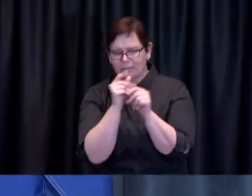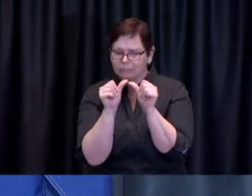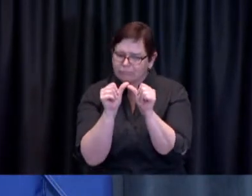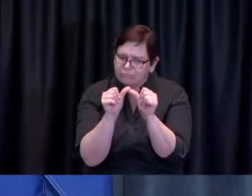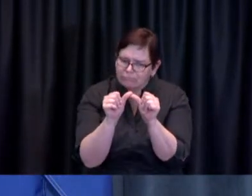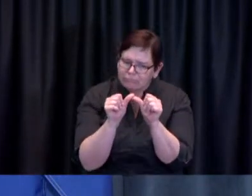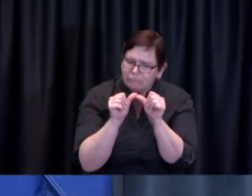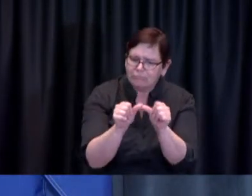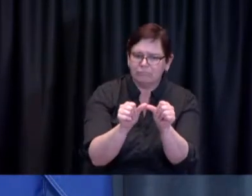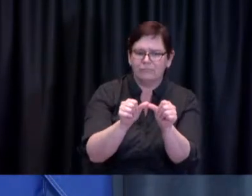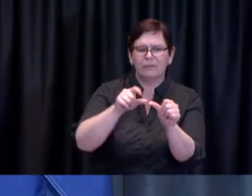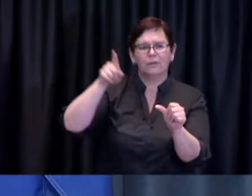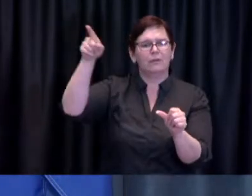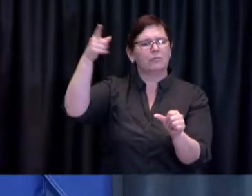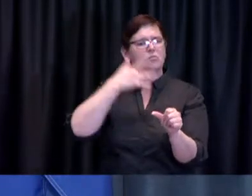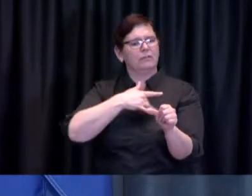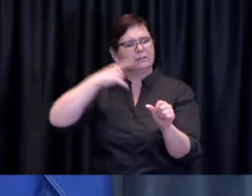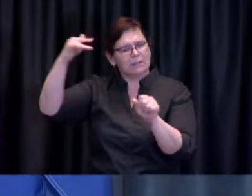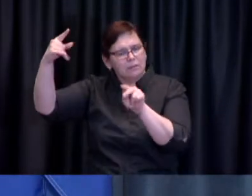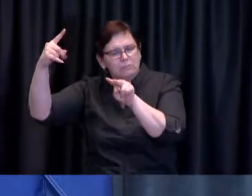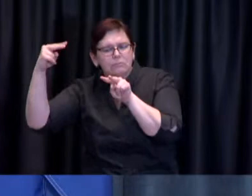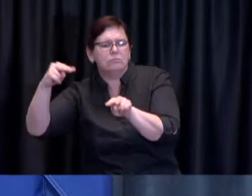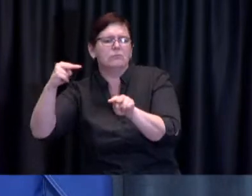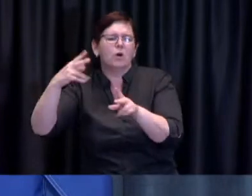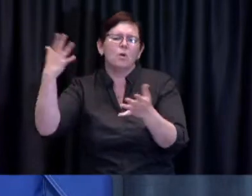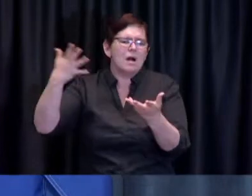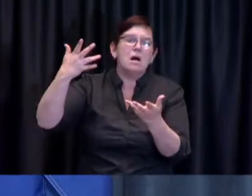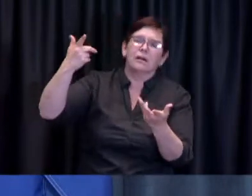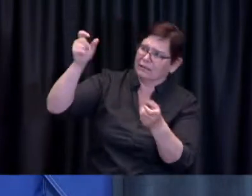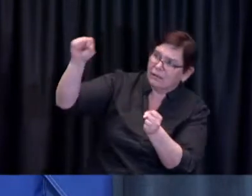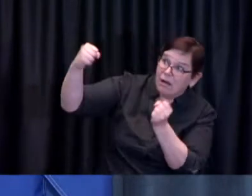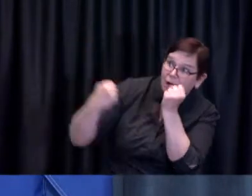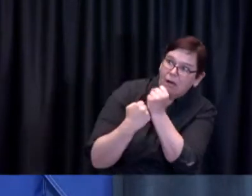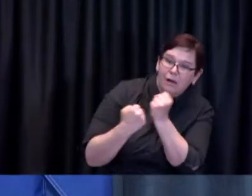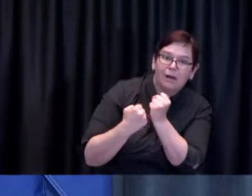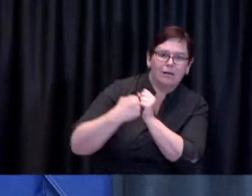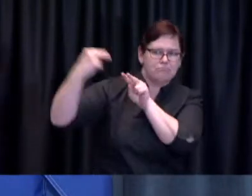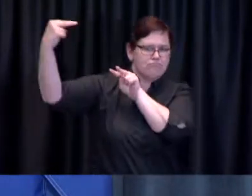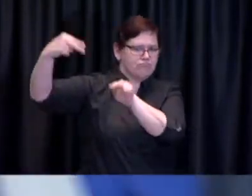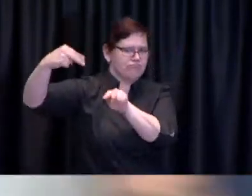to do everything they can do to uh to provide as much vaccine as possible thank you Chief